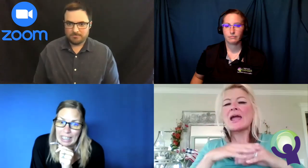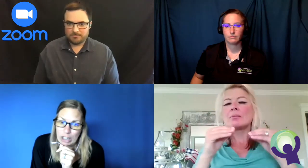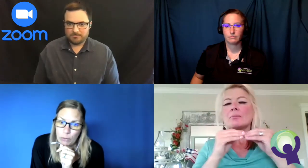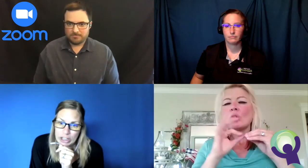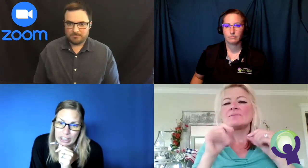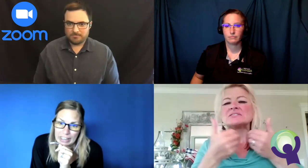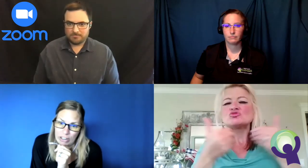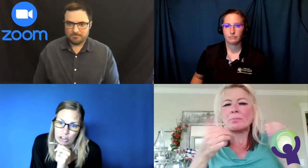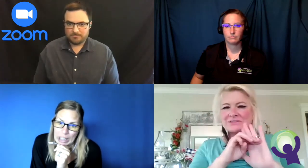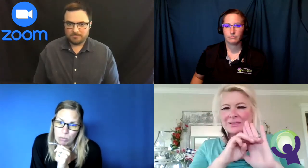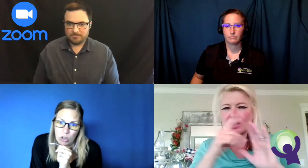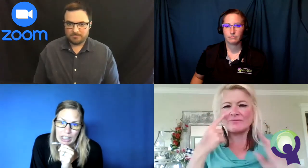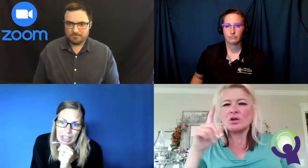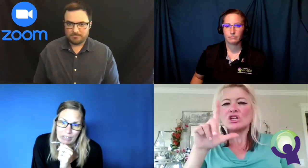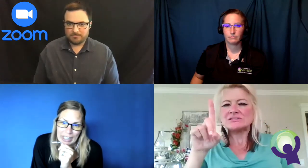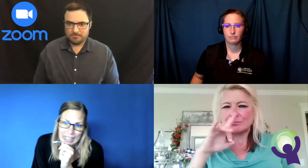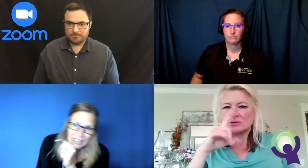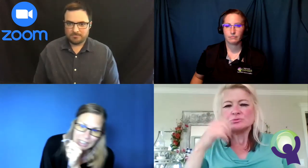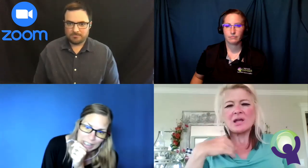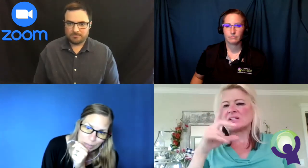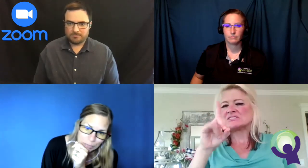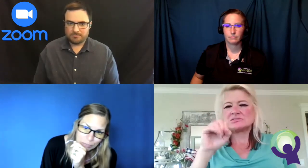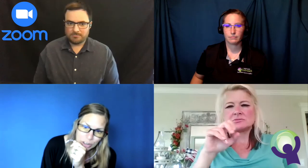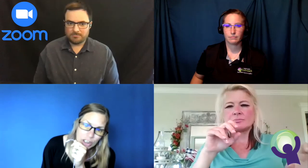and unfortunately they're looking more of the learning disabilities.